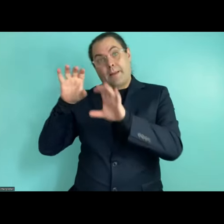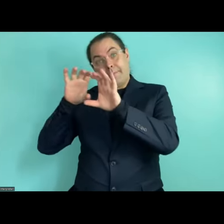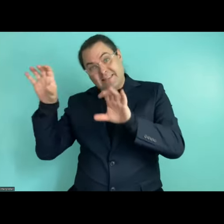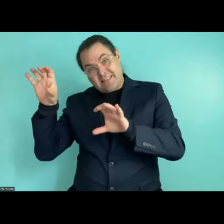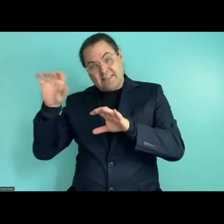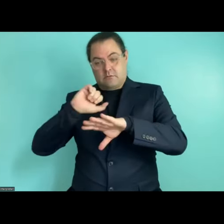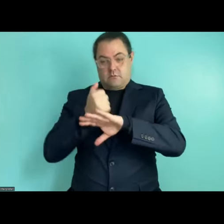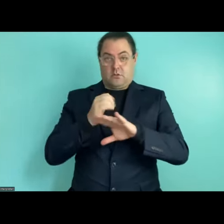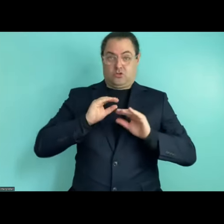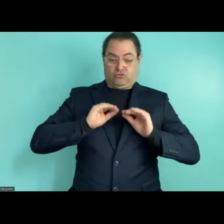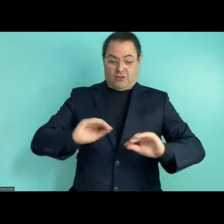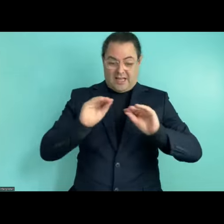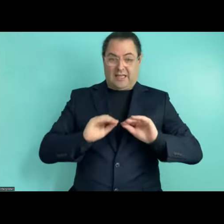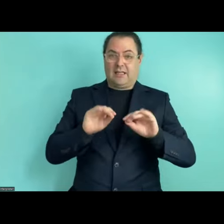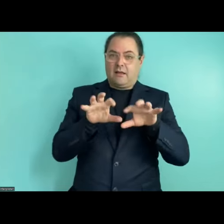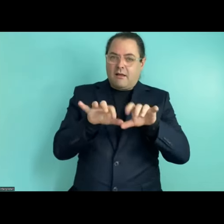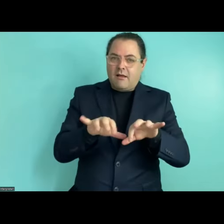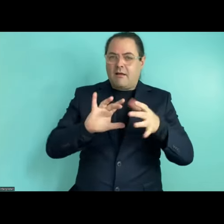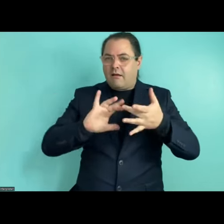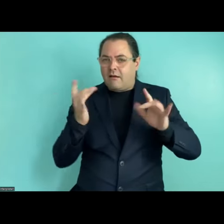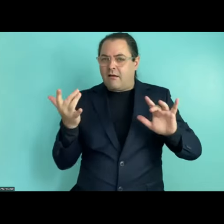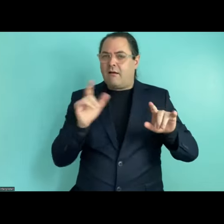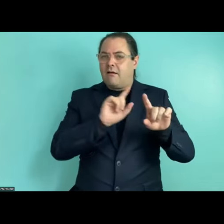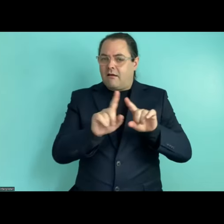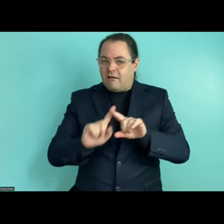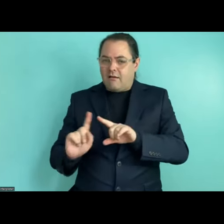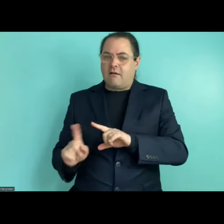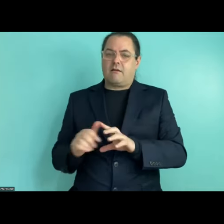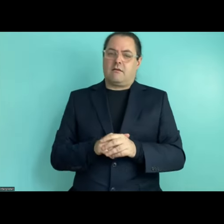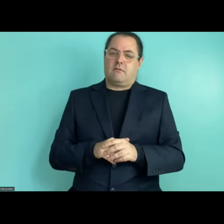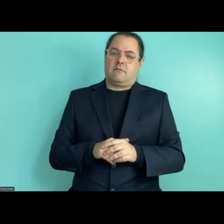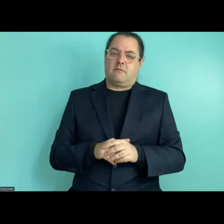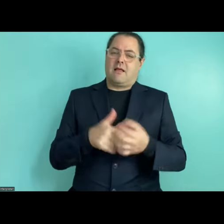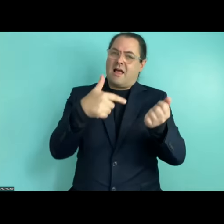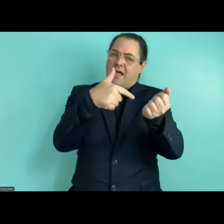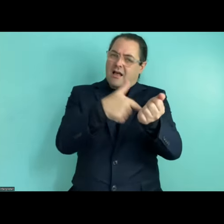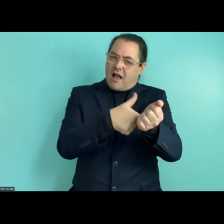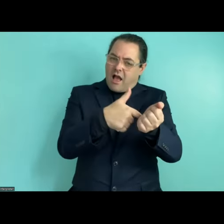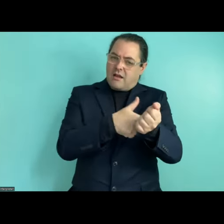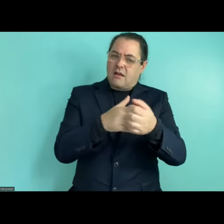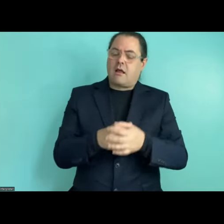especially the digital skills training. 15:43:54 We have seen a monthly tech in Ghana,